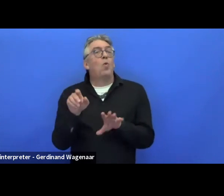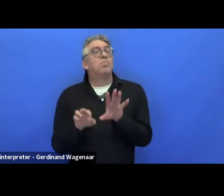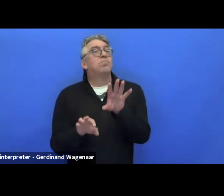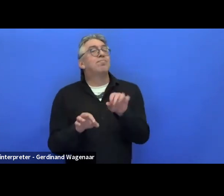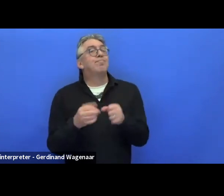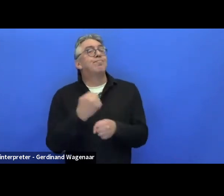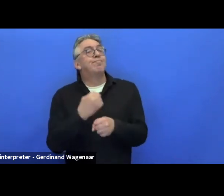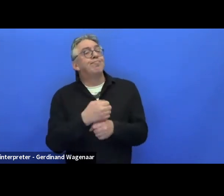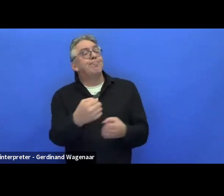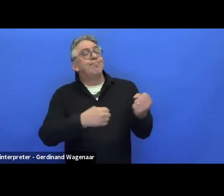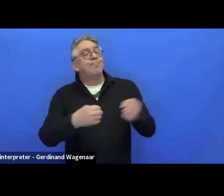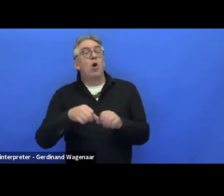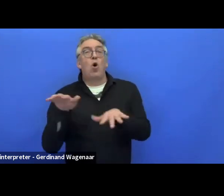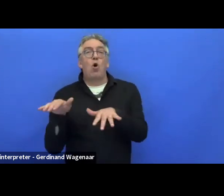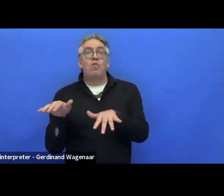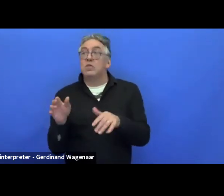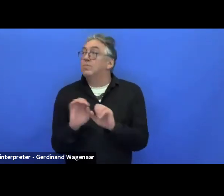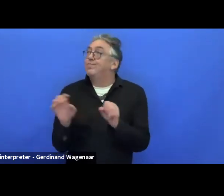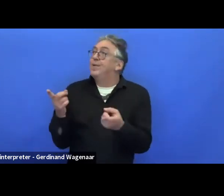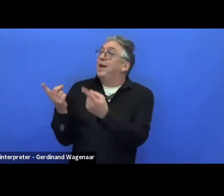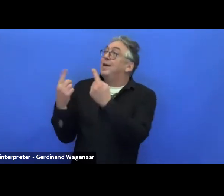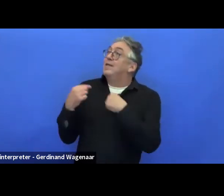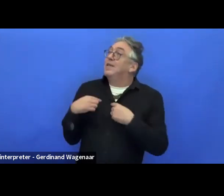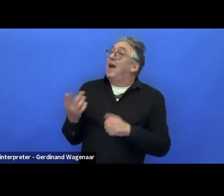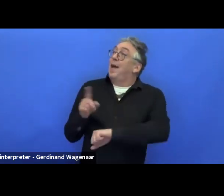to concretely say when those will be improved.